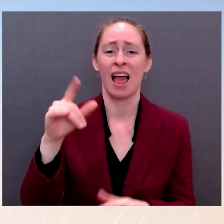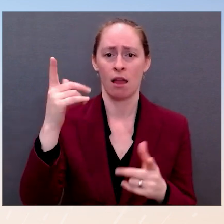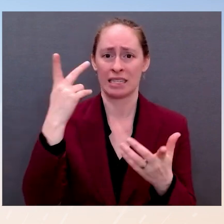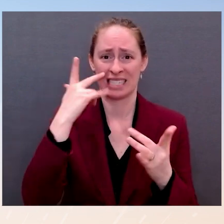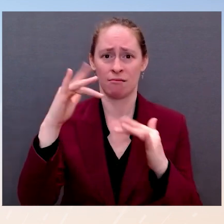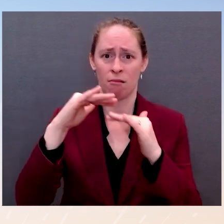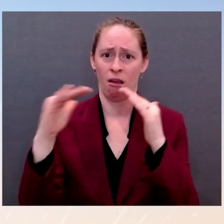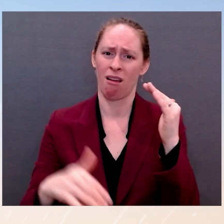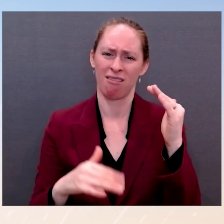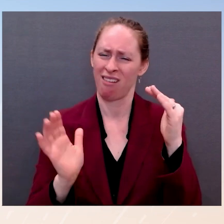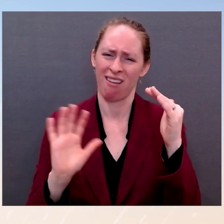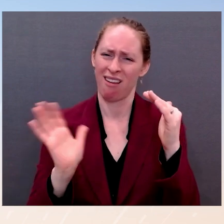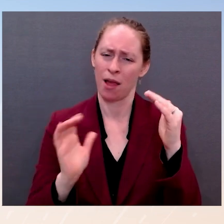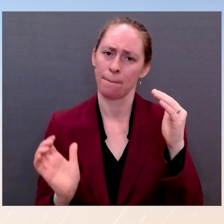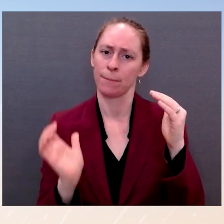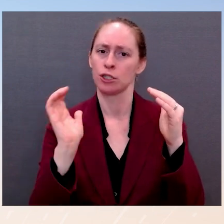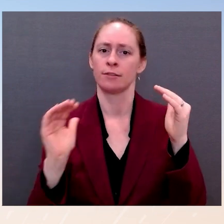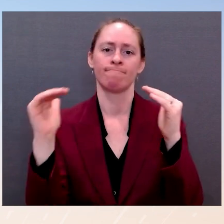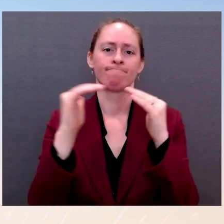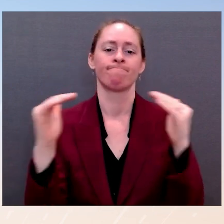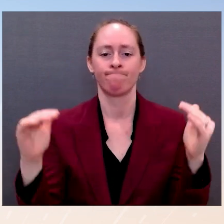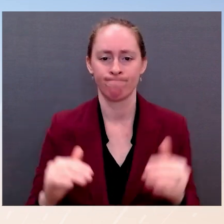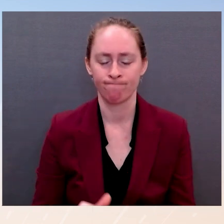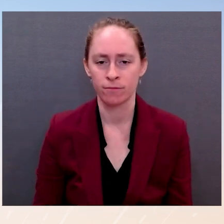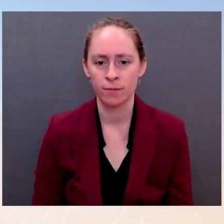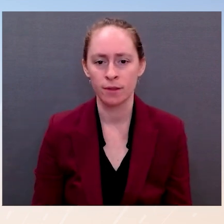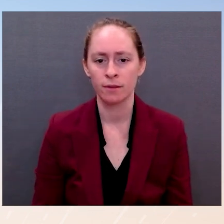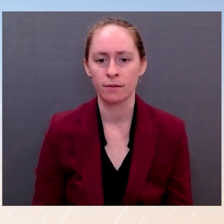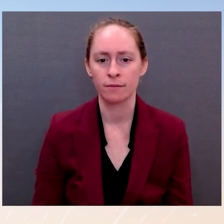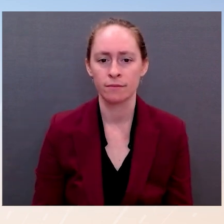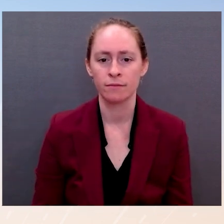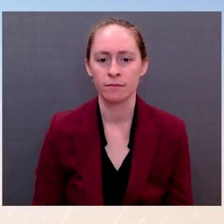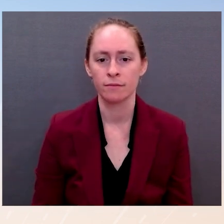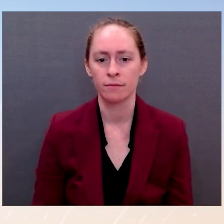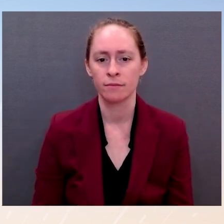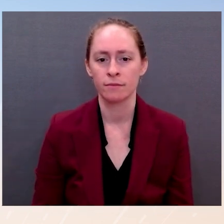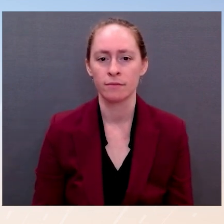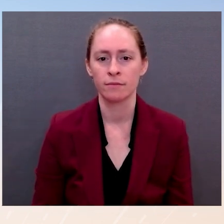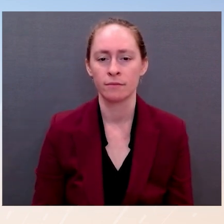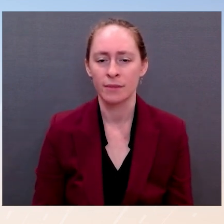Dr. Martin: No, I love -- I love the way that you frame that grant,